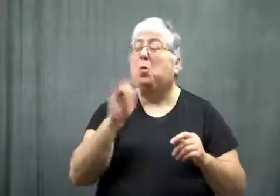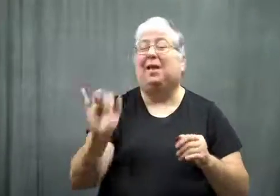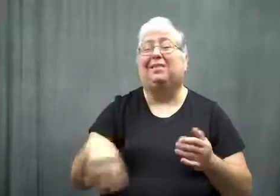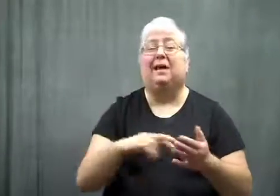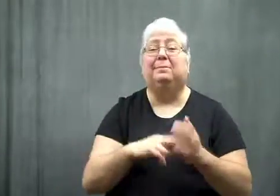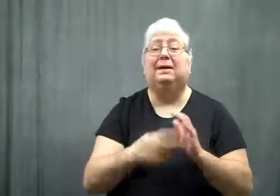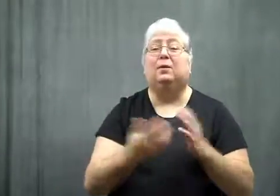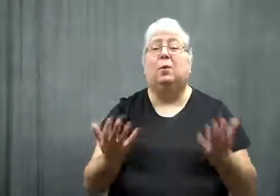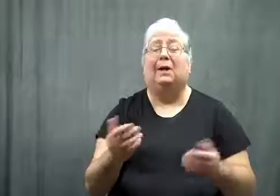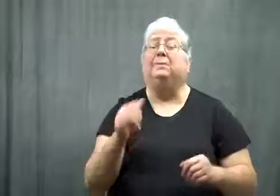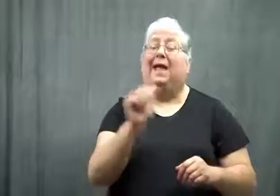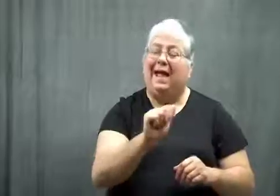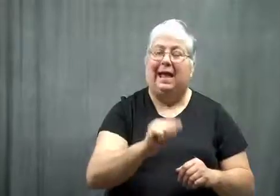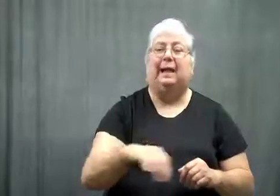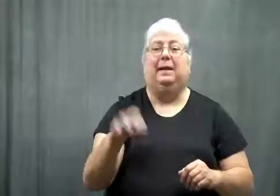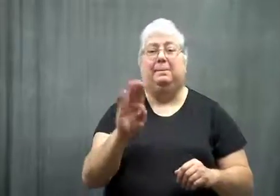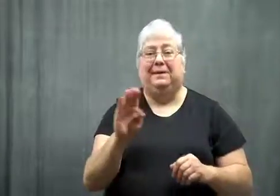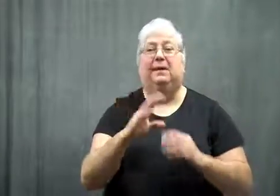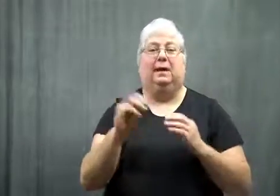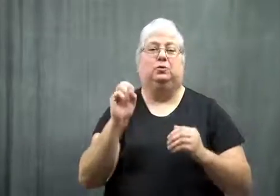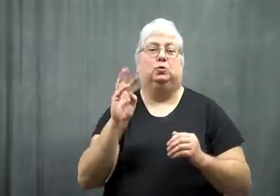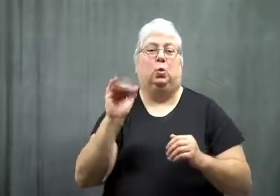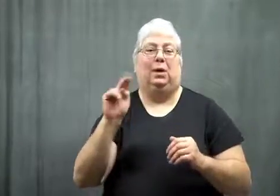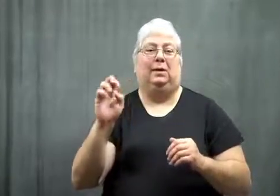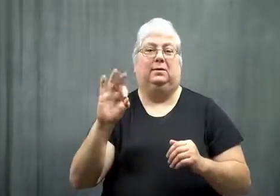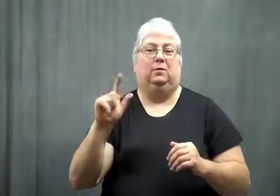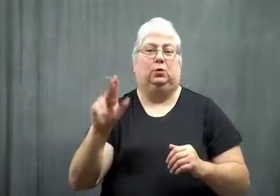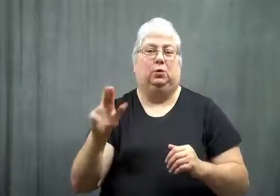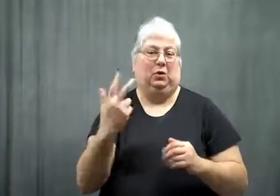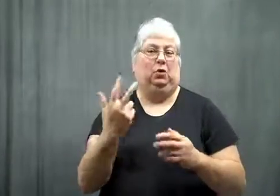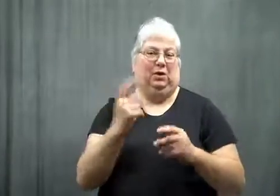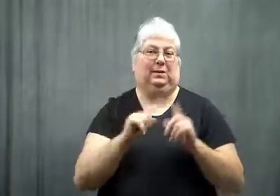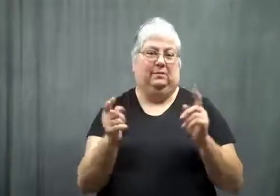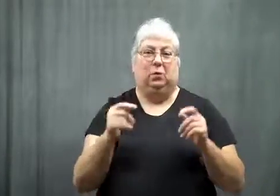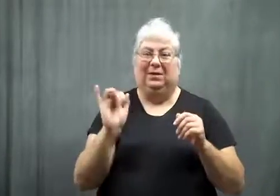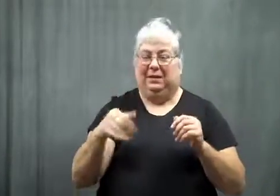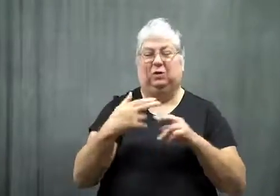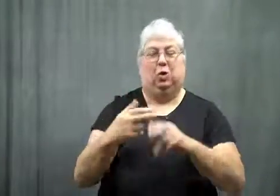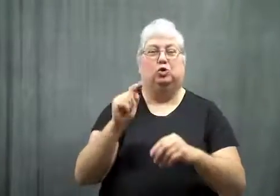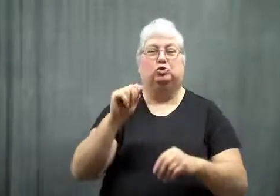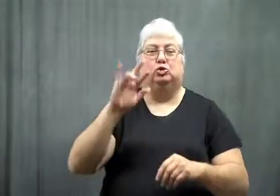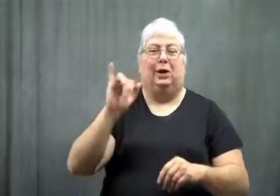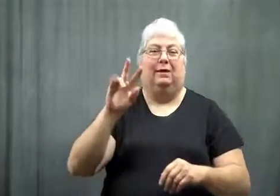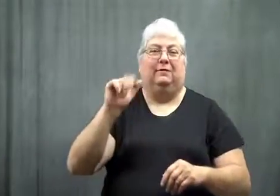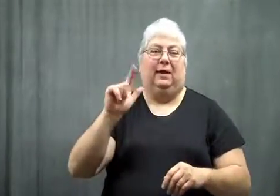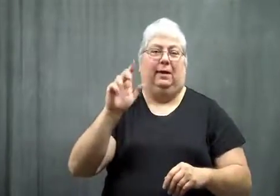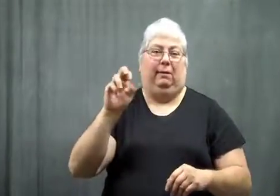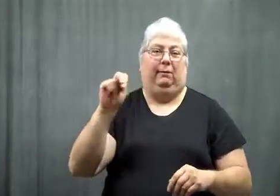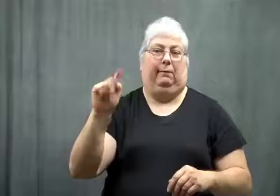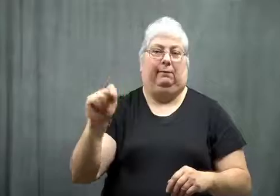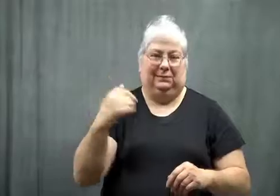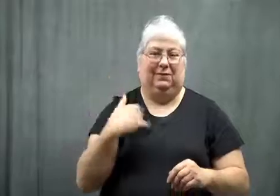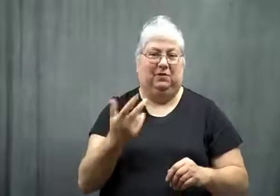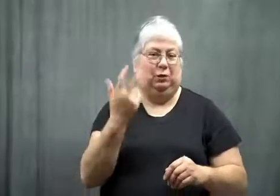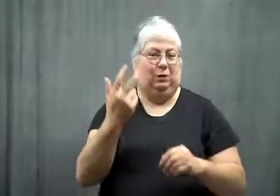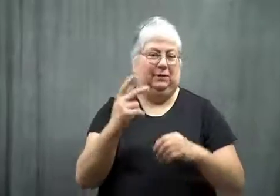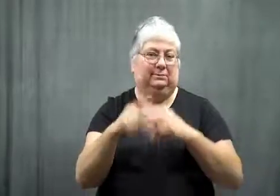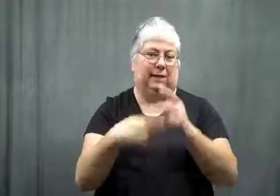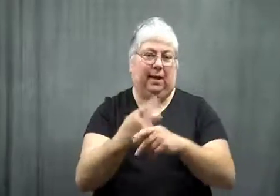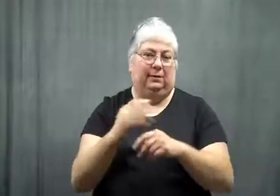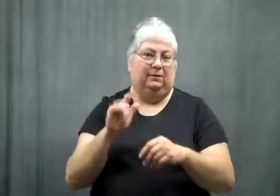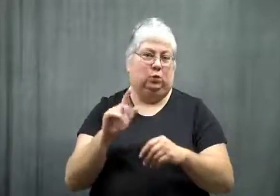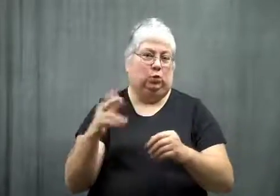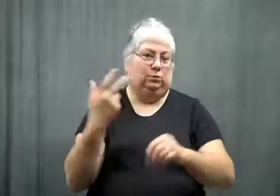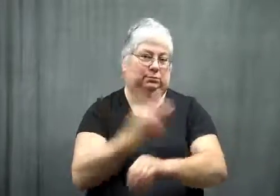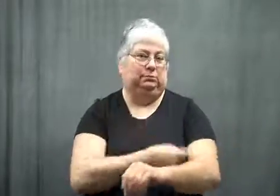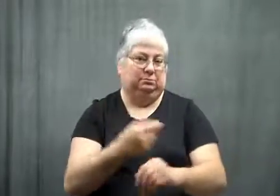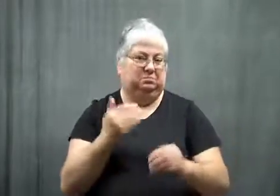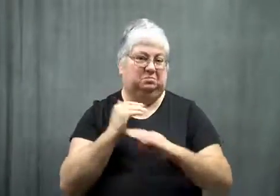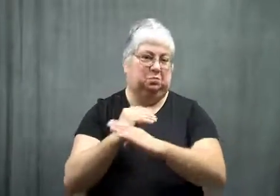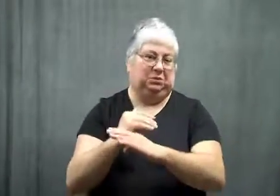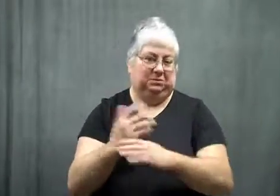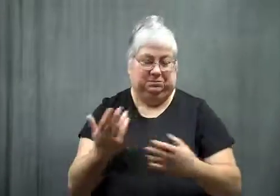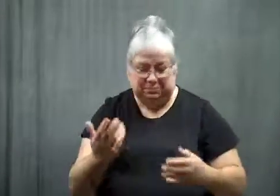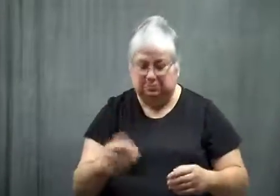Essentially, that means it covers types A and B and the swine flu viruses.